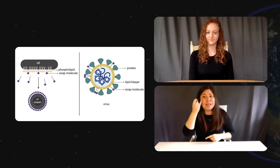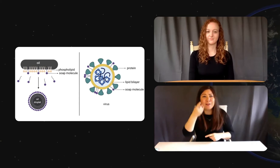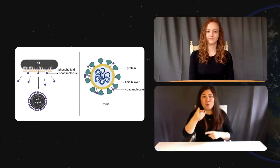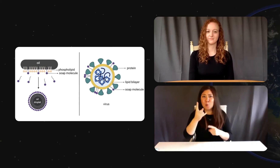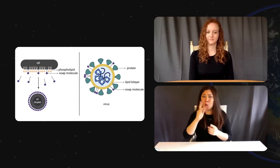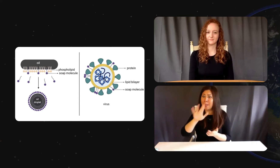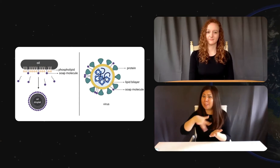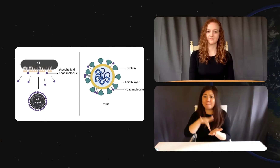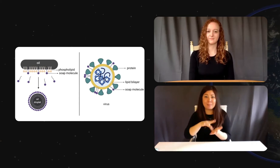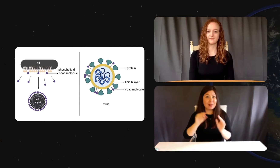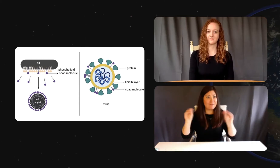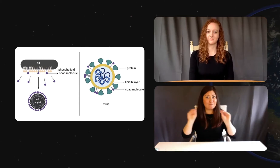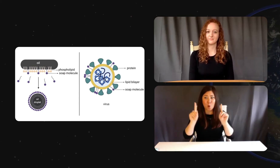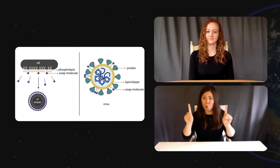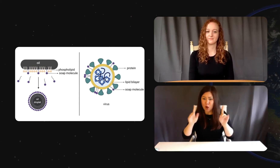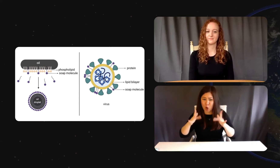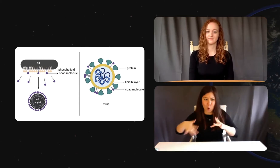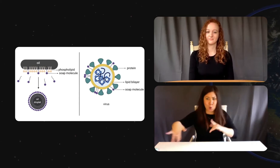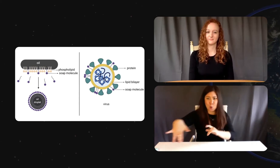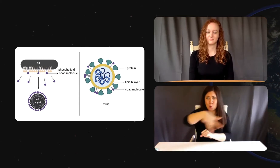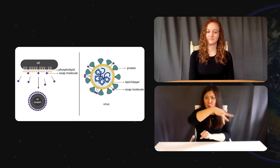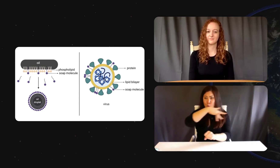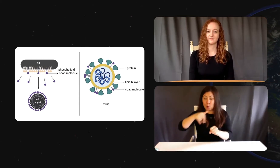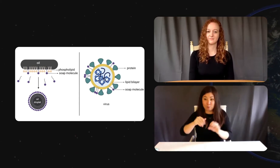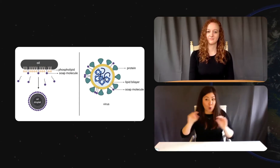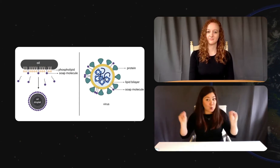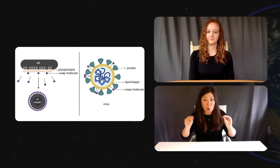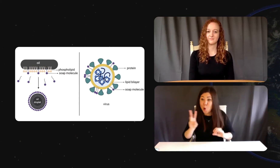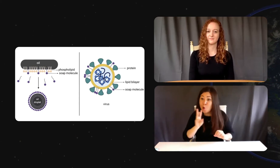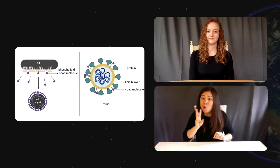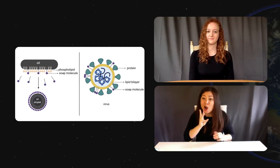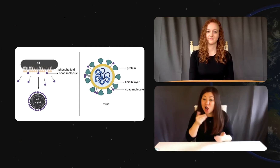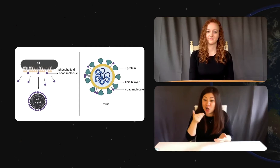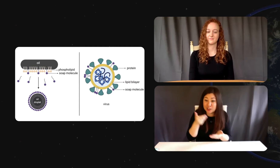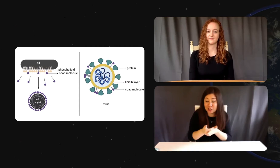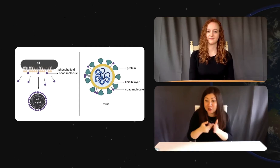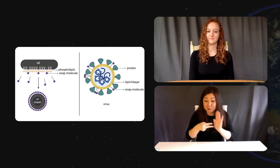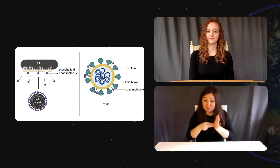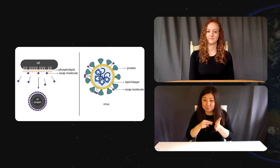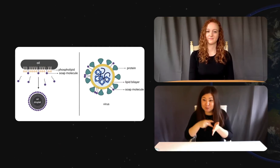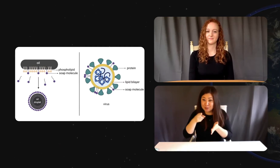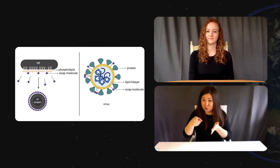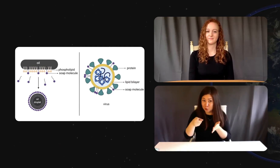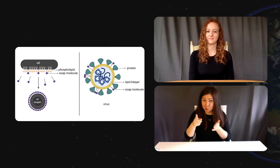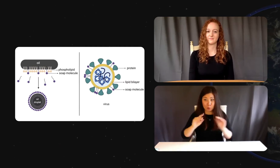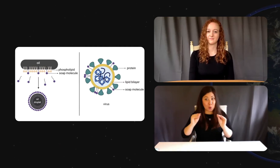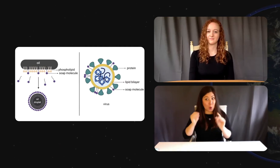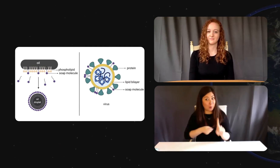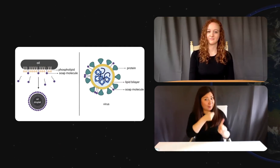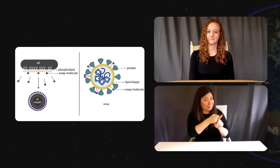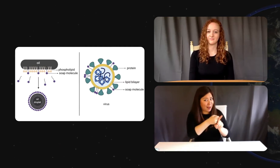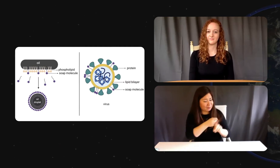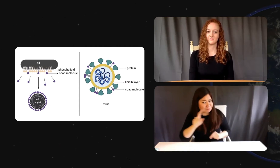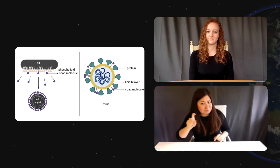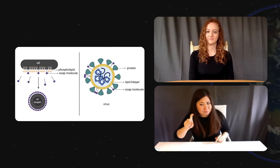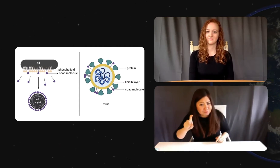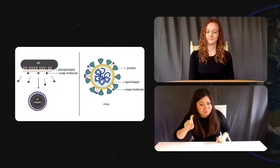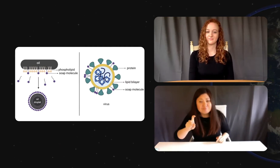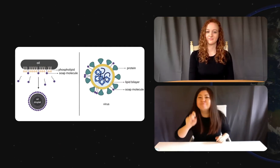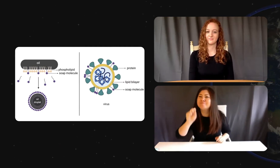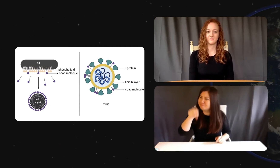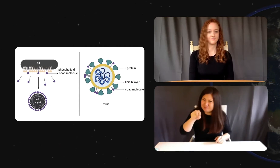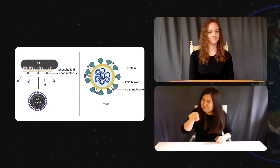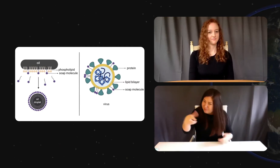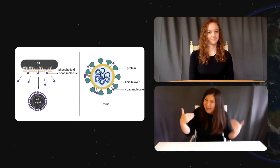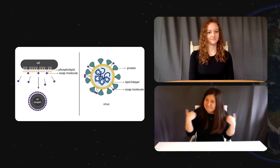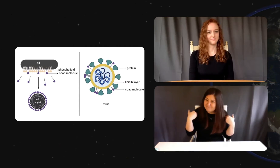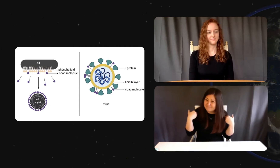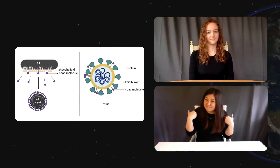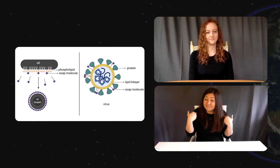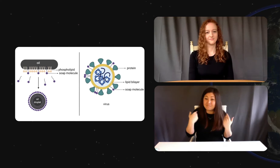Even if you sit in the middle of a desert, are landlocked with no water around you, you